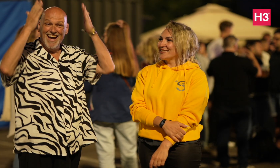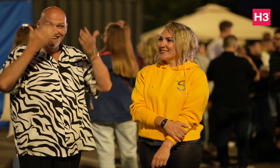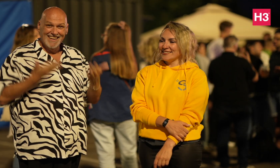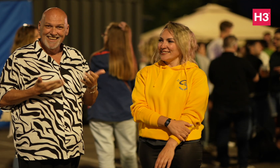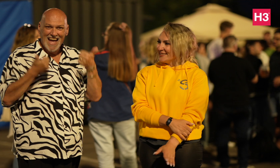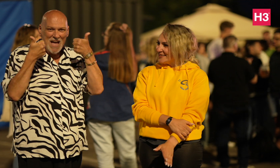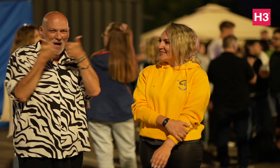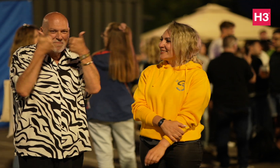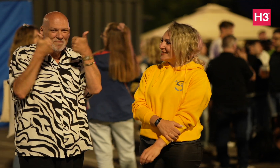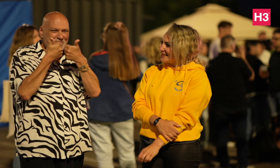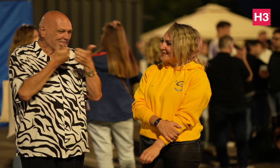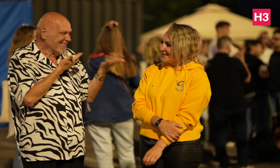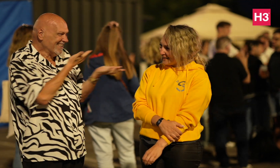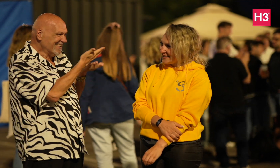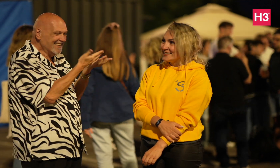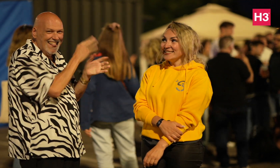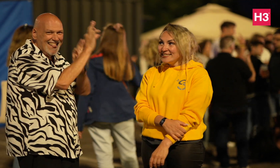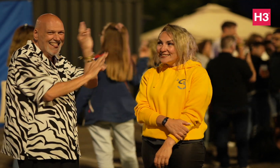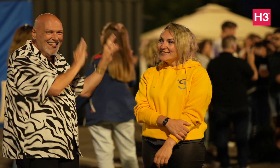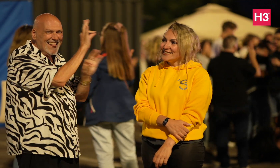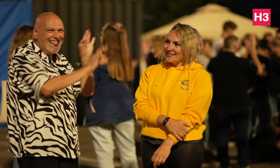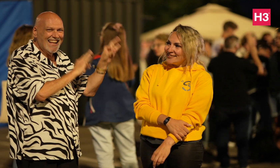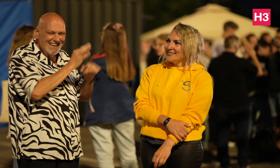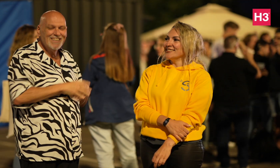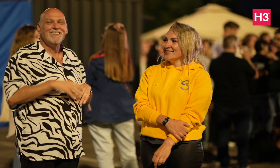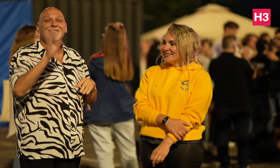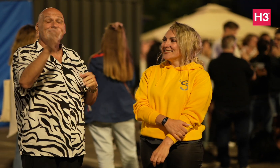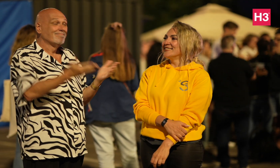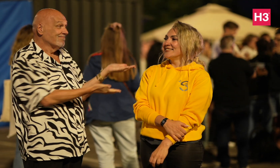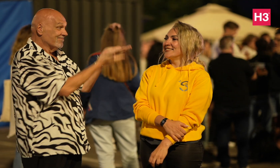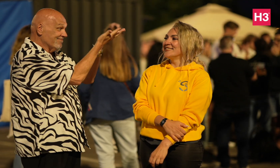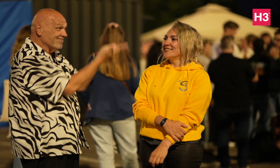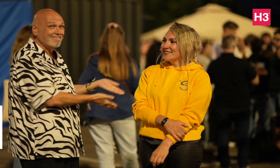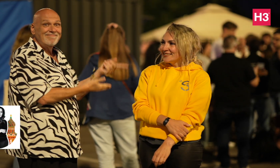[Anselmo]: Hi! We’re about to play a game, and I’ll be asking her some questions.